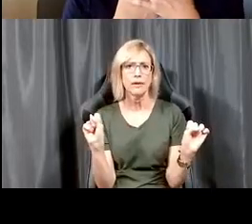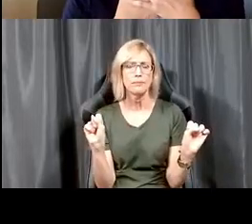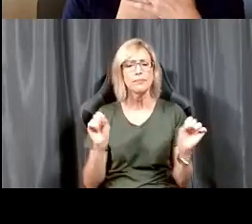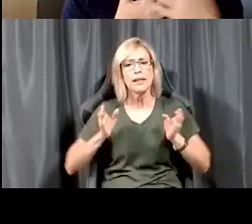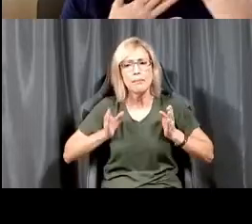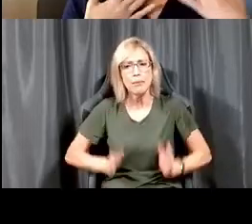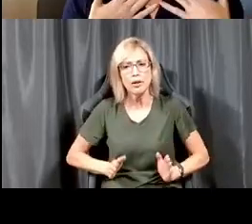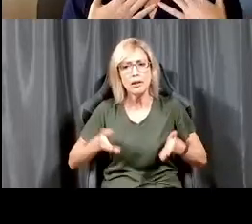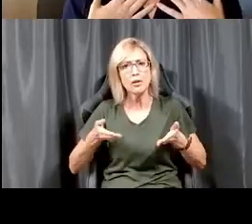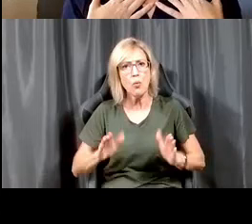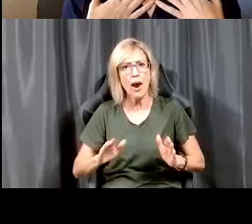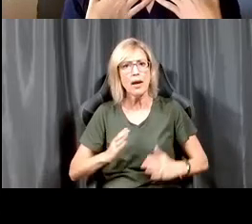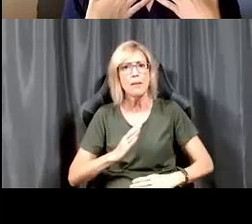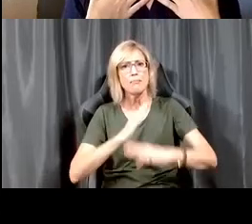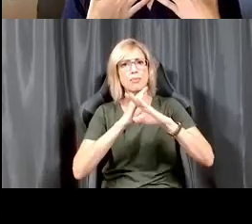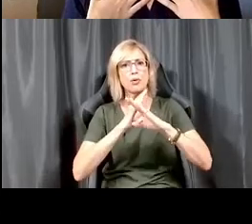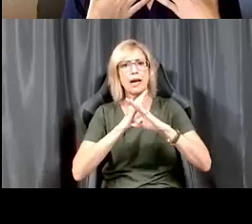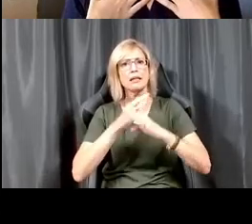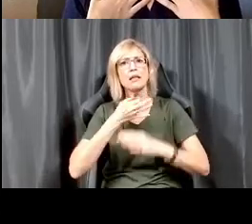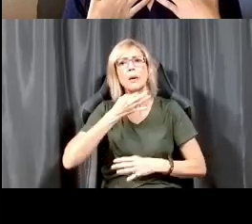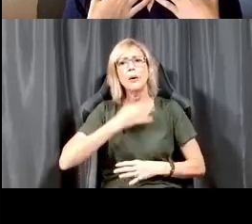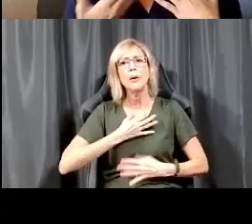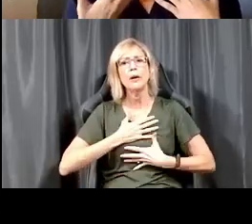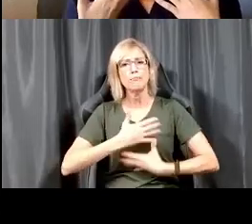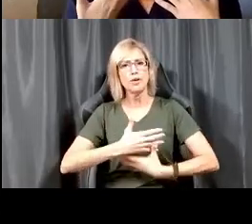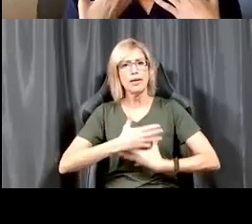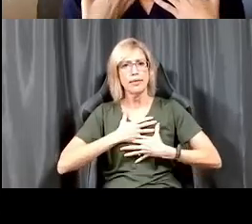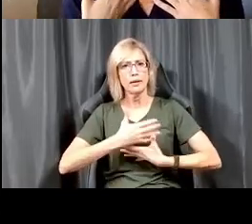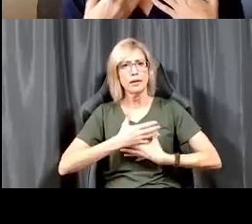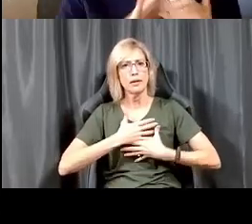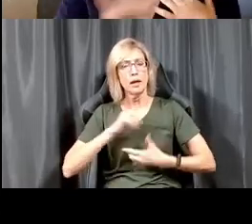way of protecting their airway . When you gag, not that I